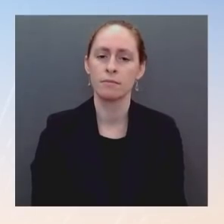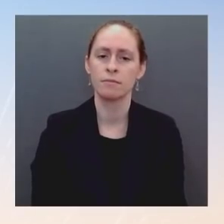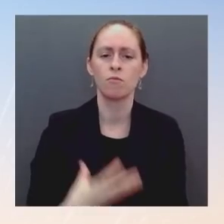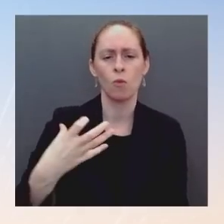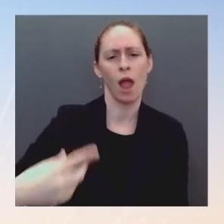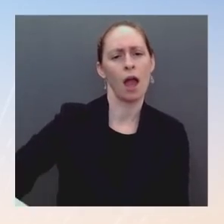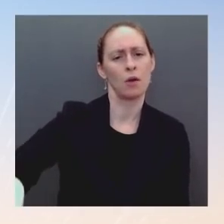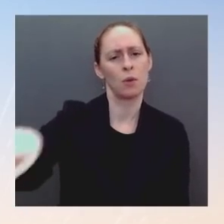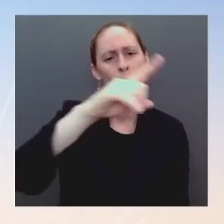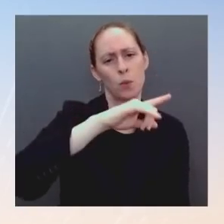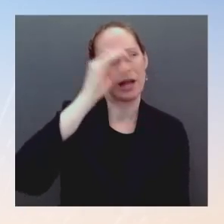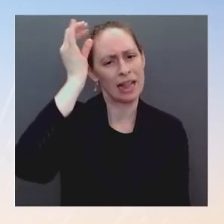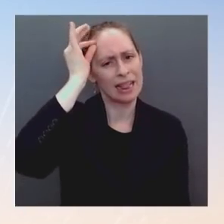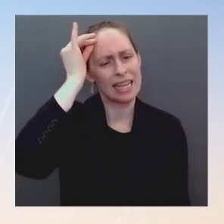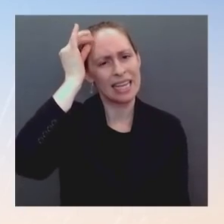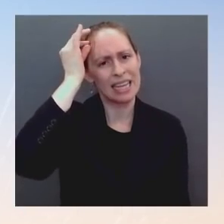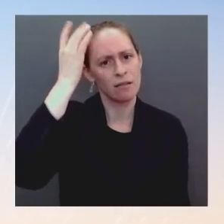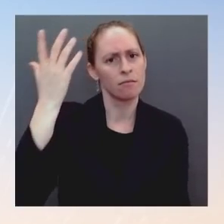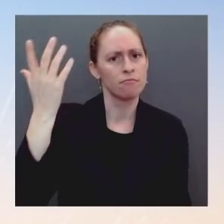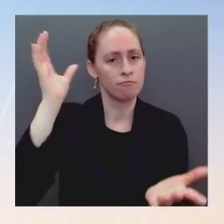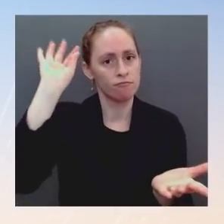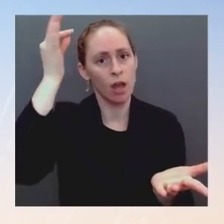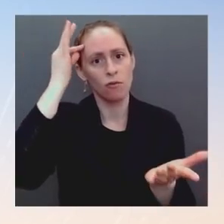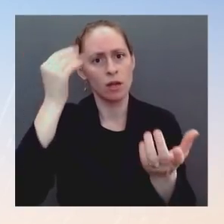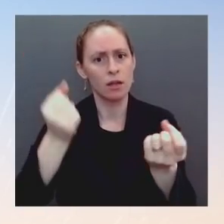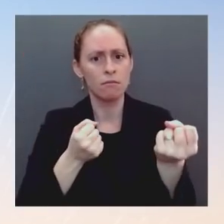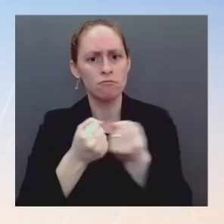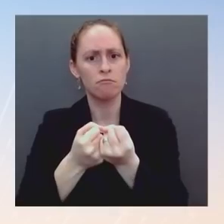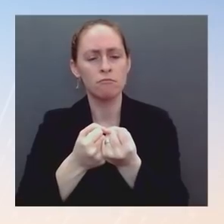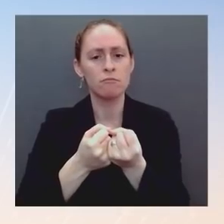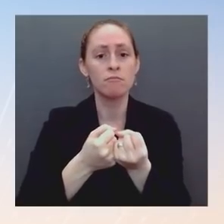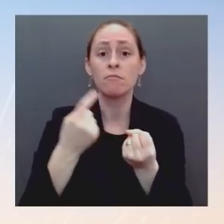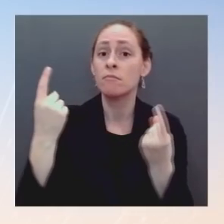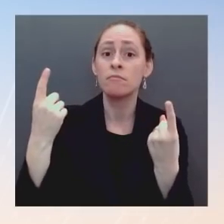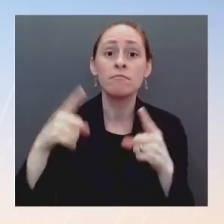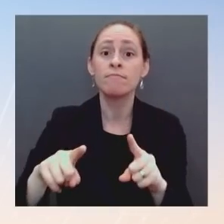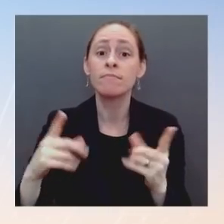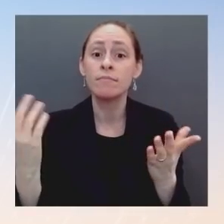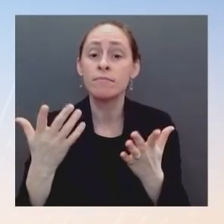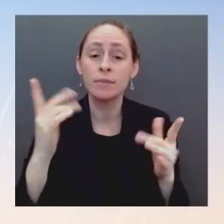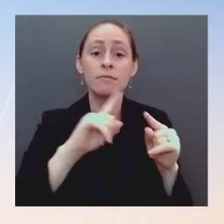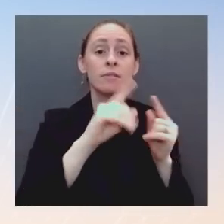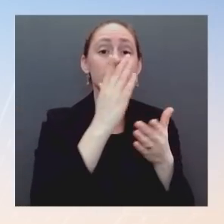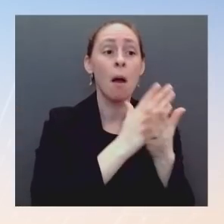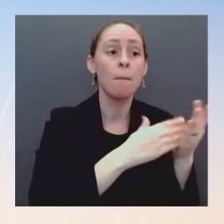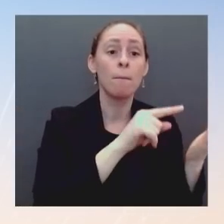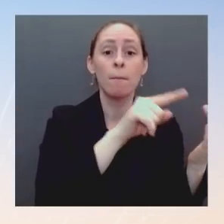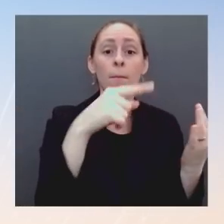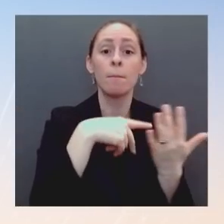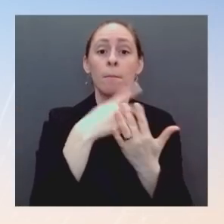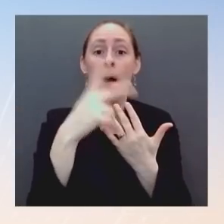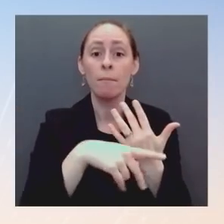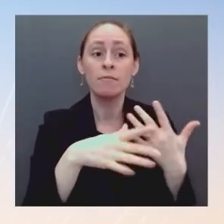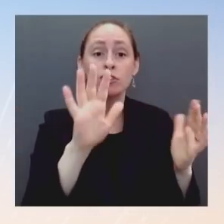because of the end of a lot of programs. The Press: So on the Federal Reserve nominees: The Federal Reserve maintains its independence.